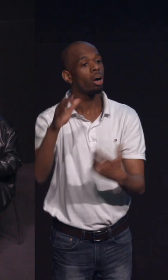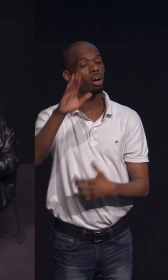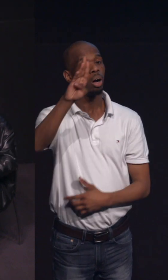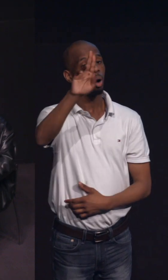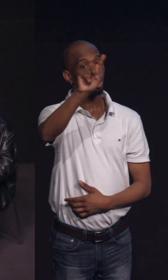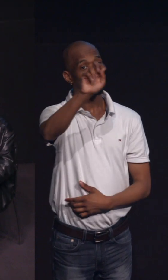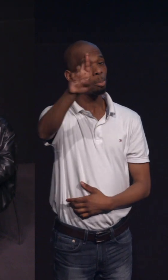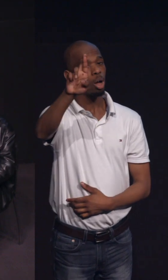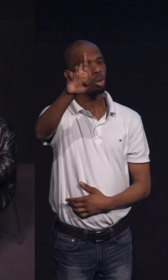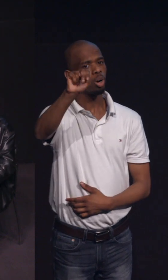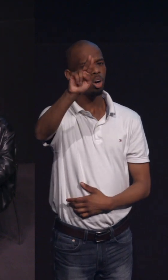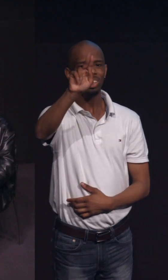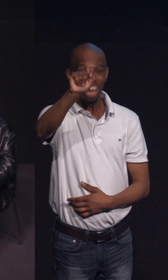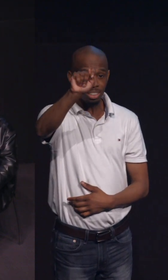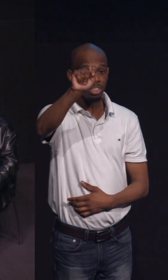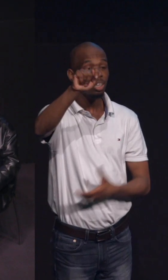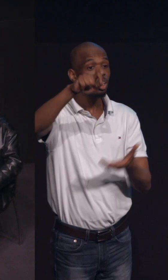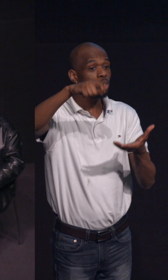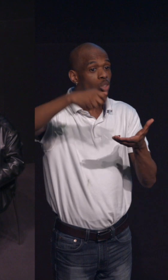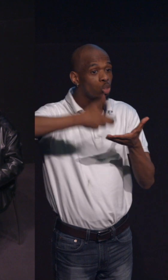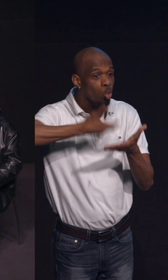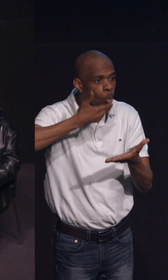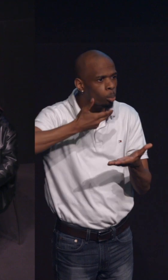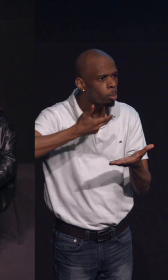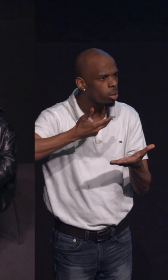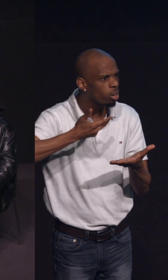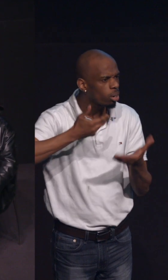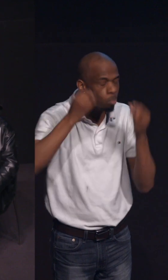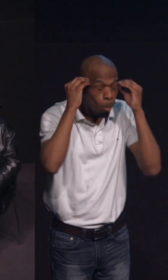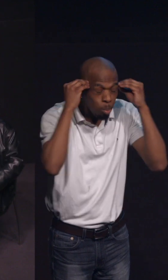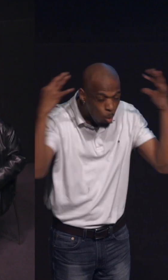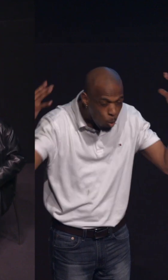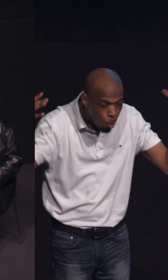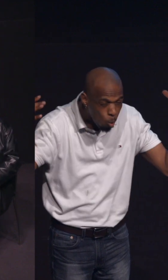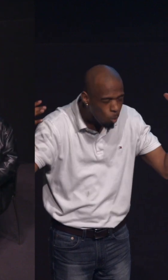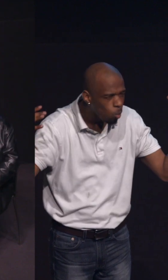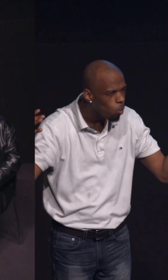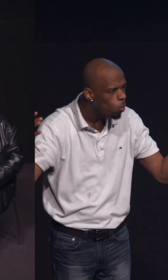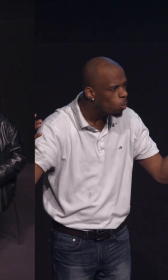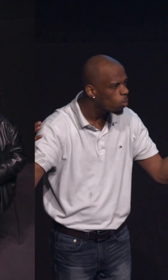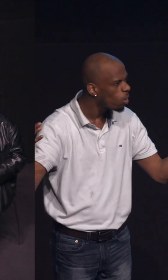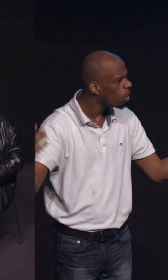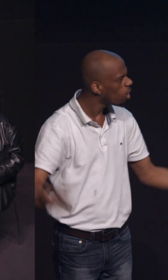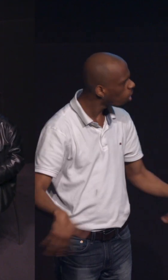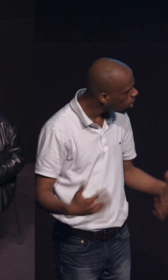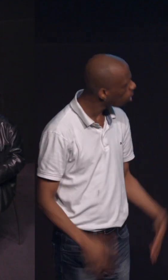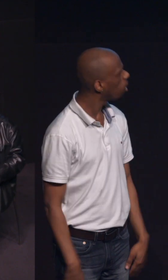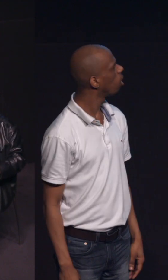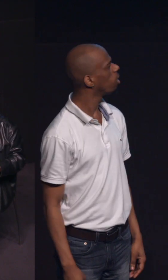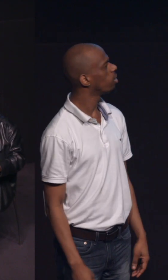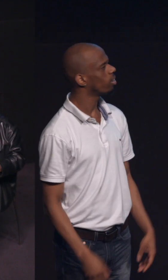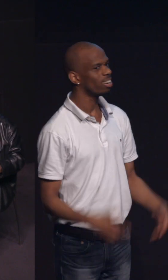Can you imagine that? But, no, the things that we can do with a tuber,